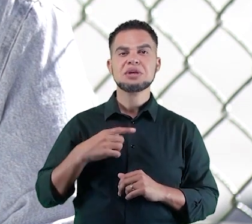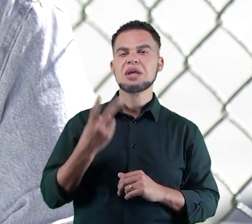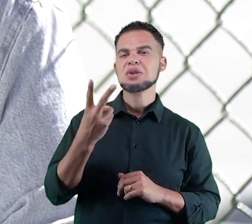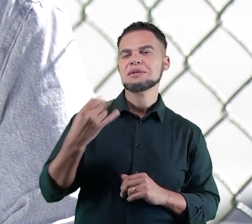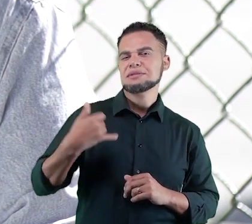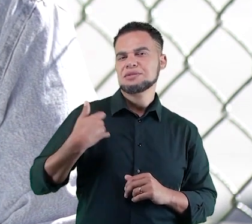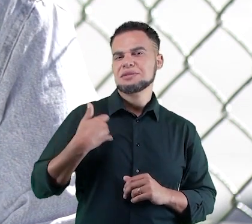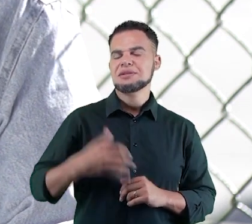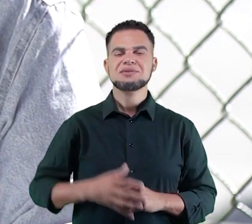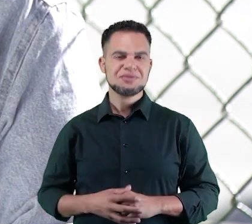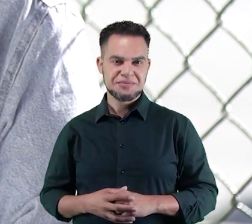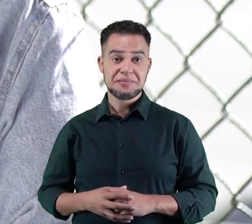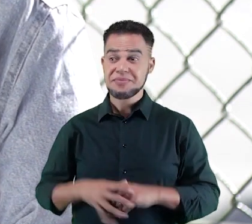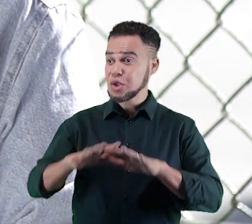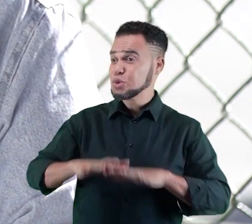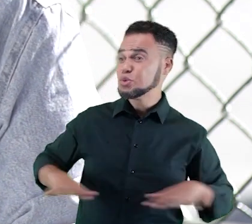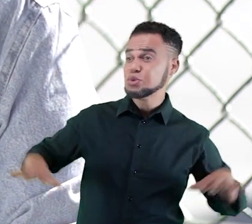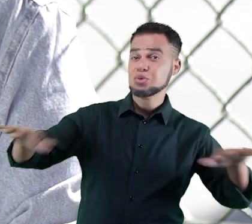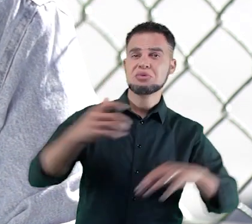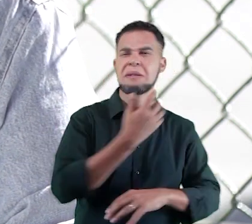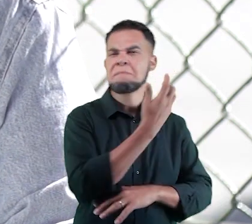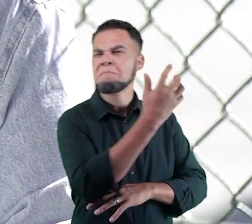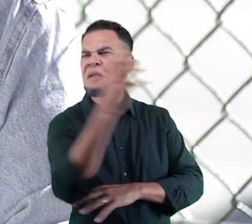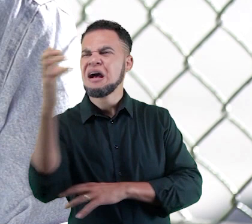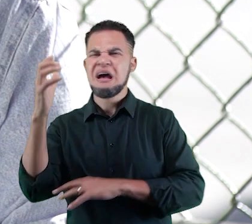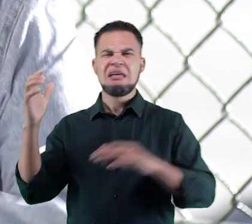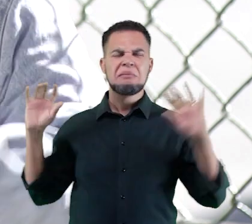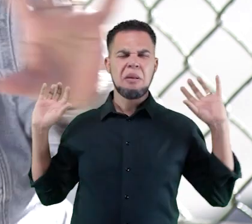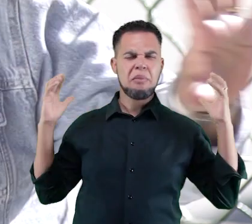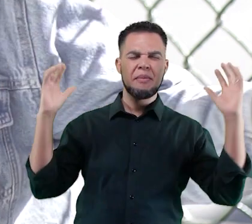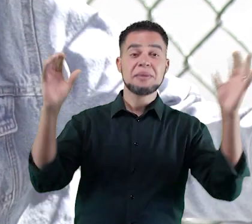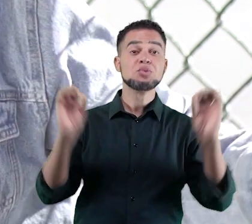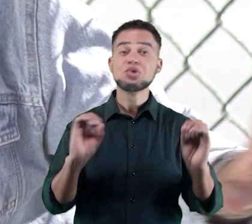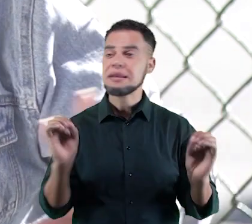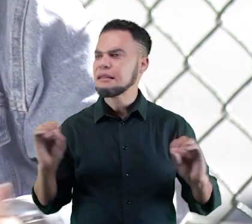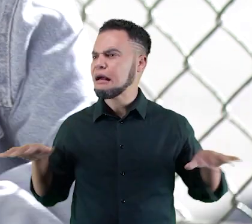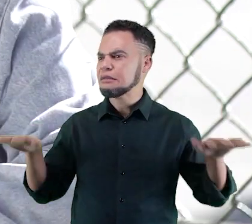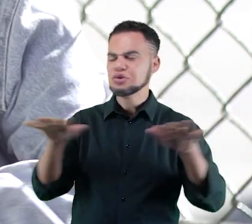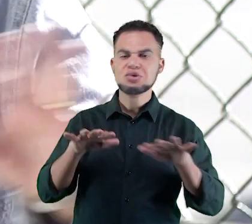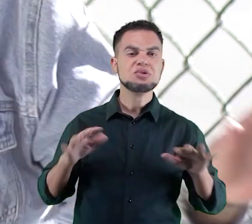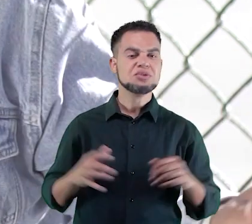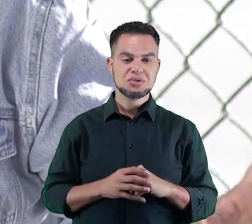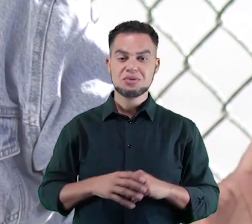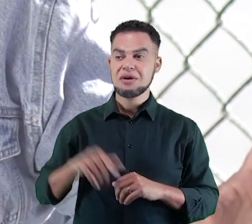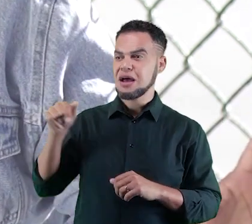I was two years old. Yeah, here everything was closed forest, there was nothing.